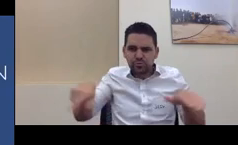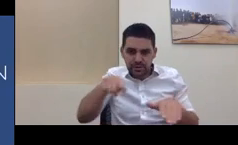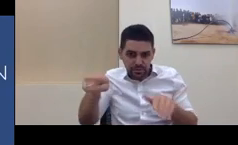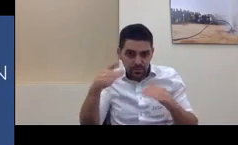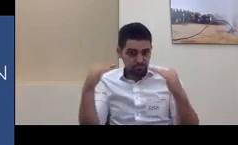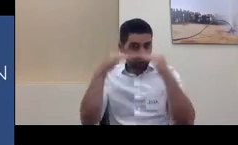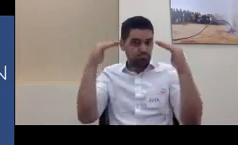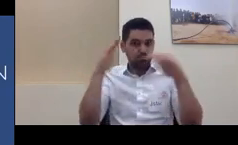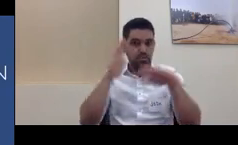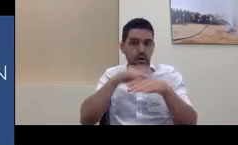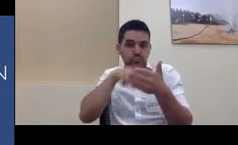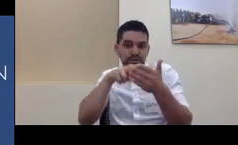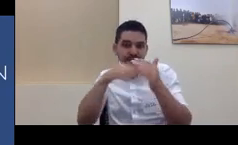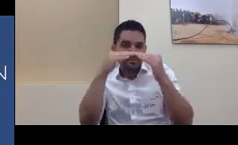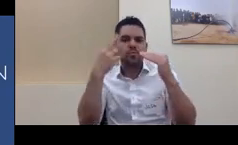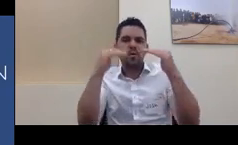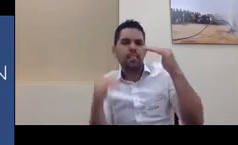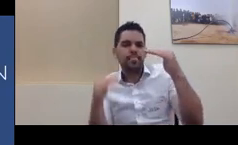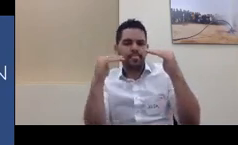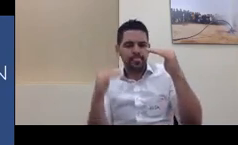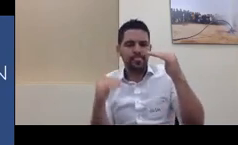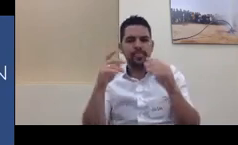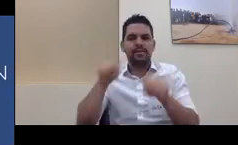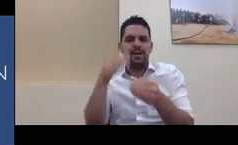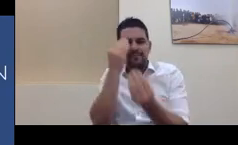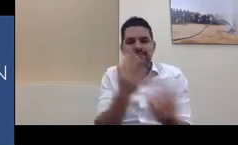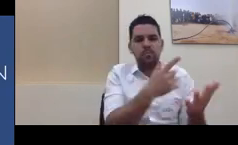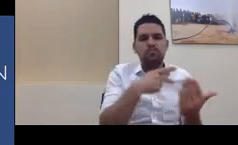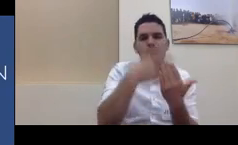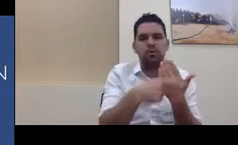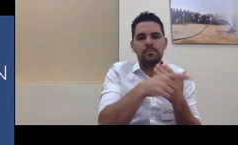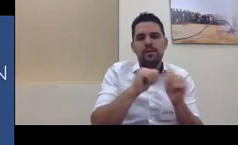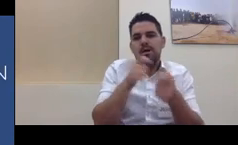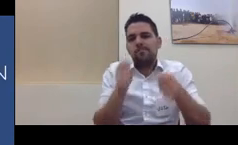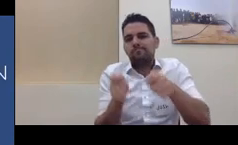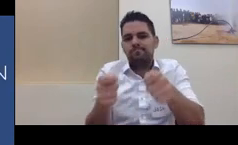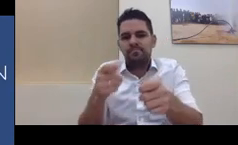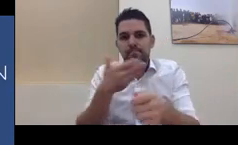early grade reading results to see if children are on par or if they're below or above.